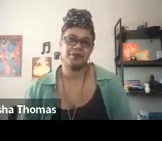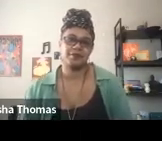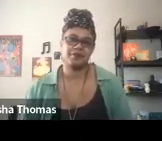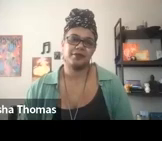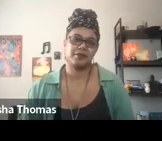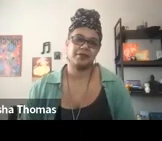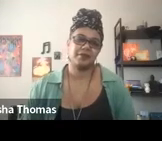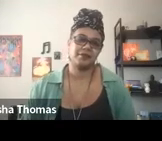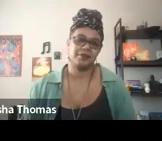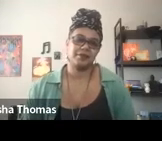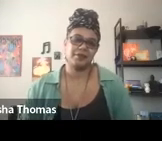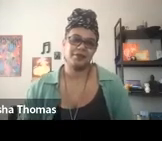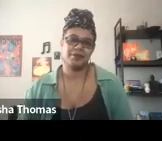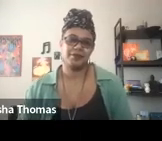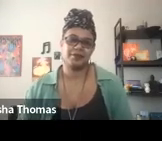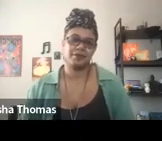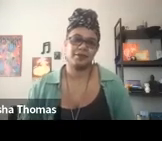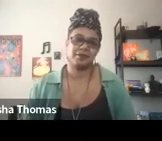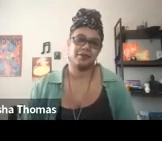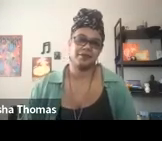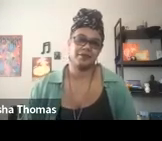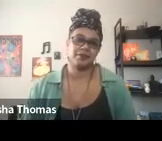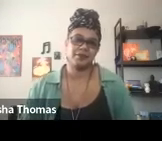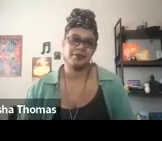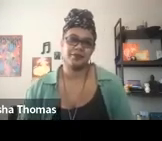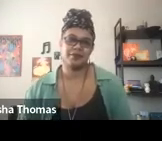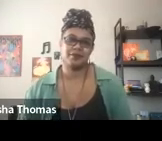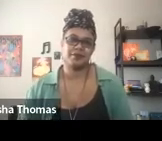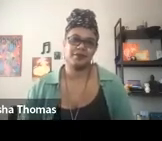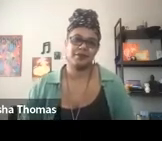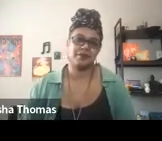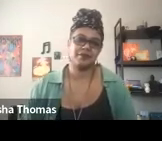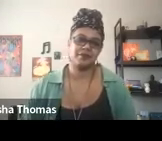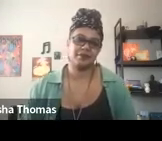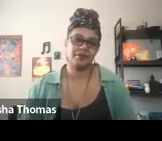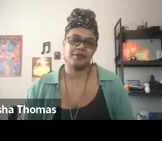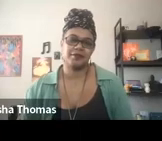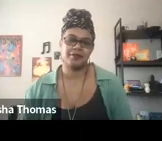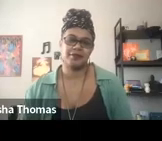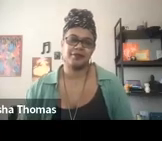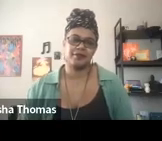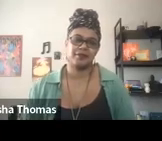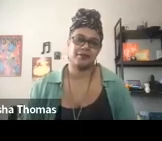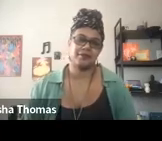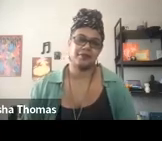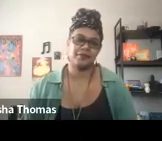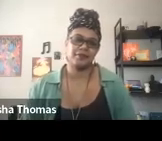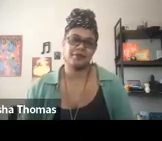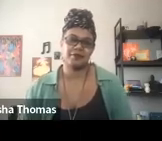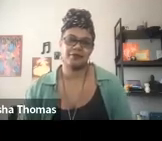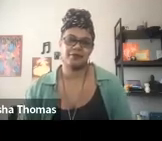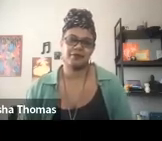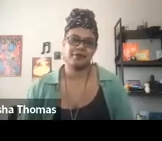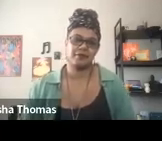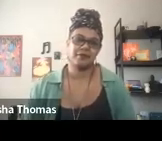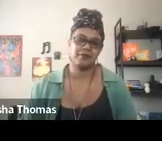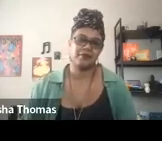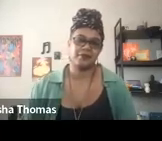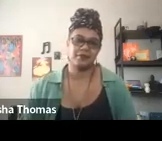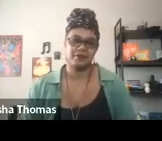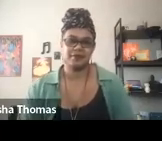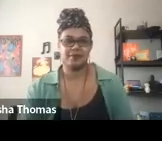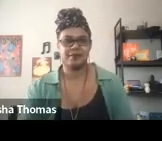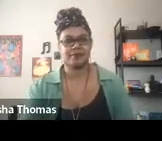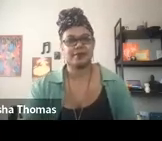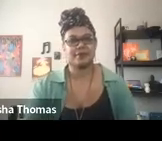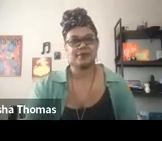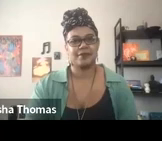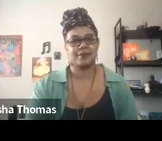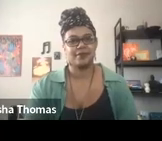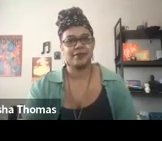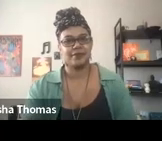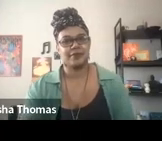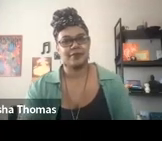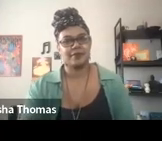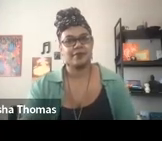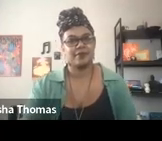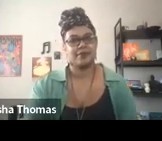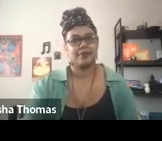I welcome your wisdom today, my many mothers.